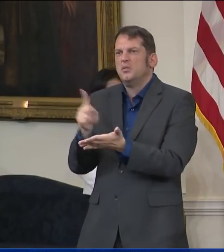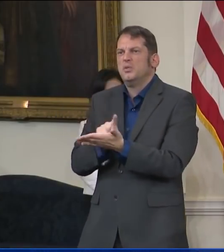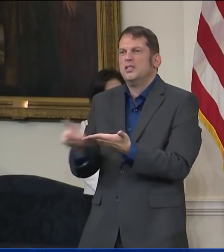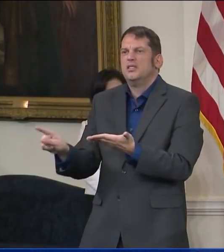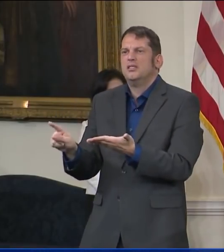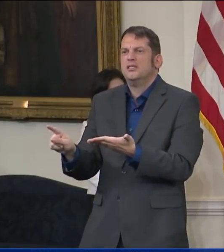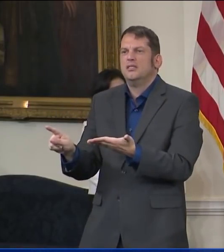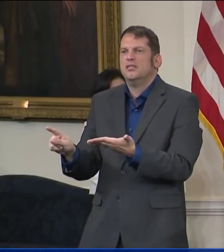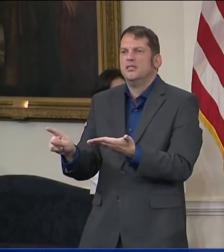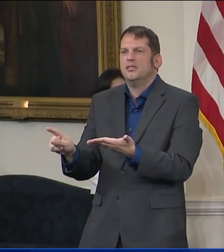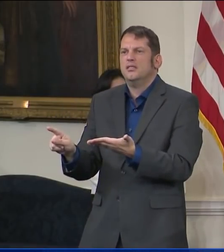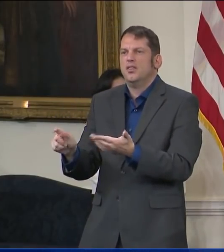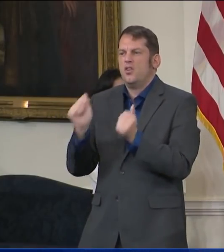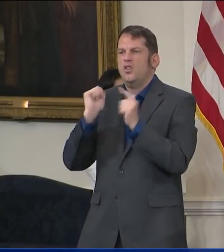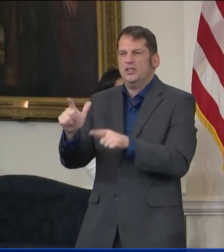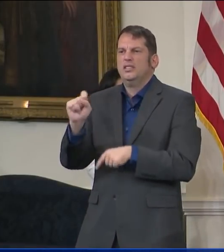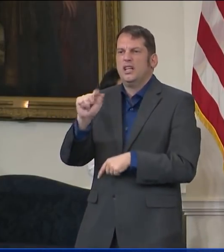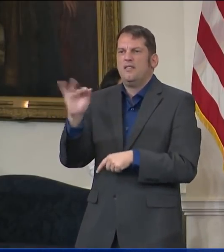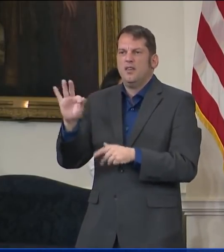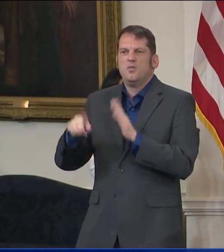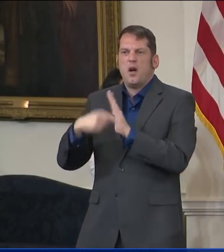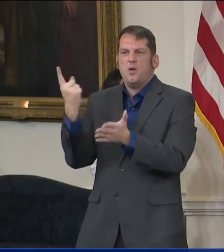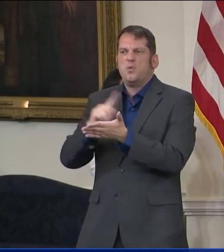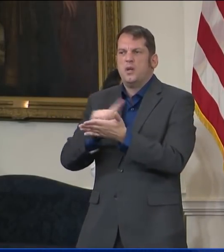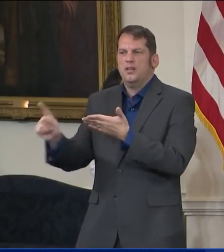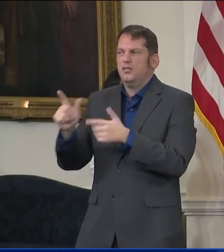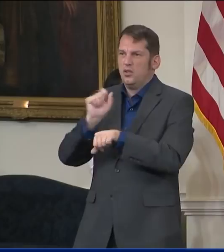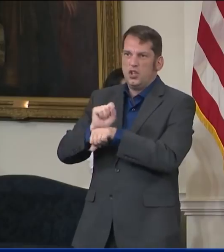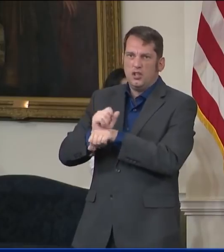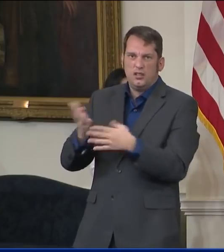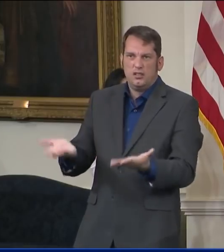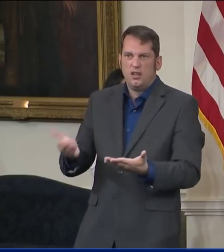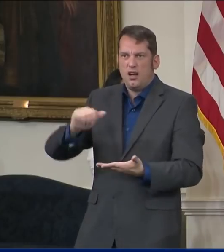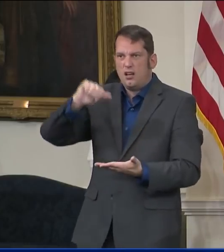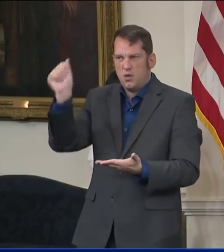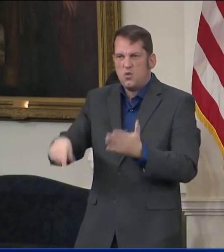ONCE A WEEK ARE ALL OF OUR STAFF HERE AND ALL THE GOVERNMENT WORKERS IN ANNAPOLIS.